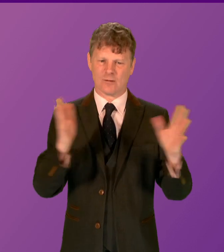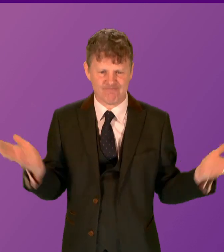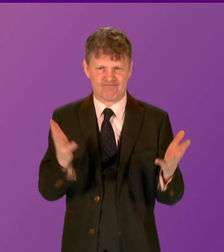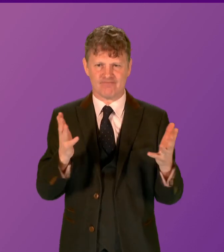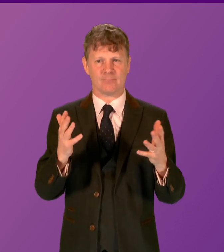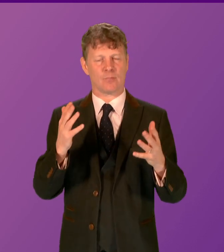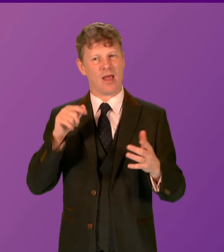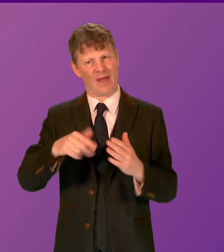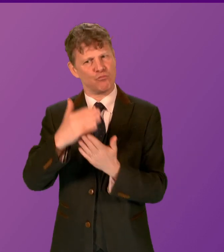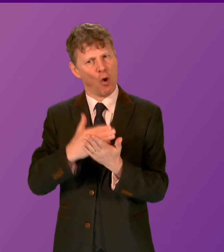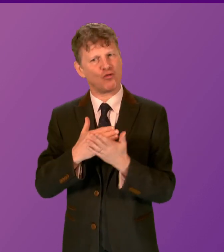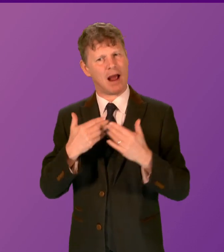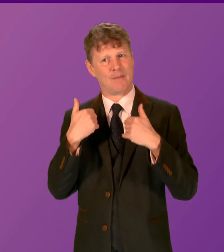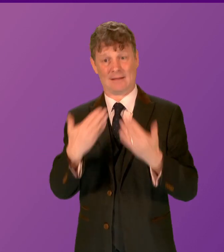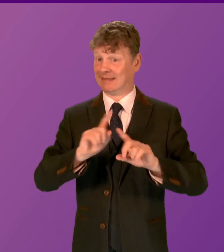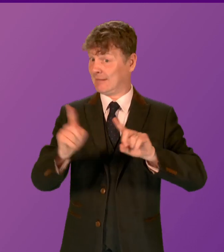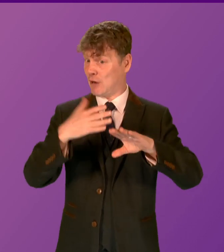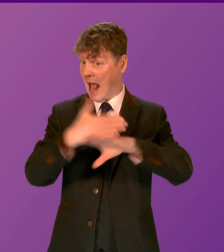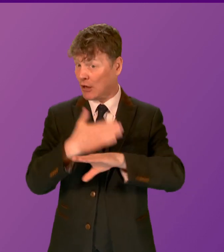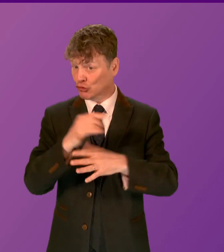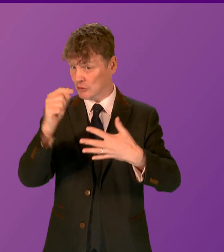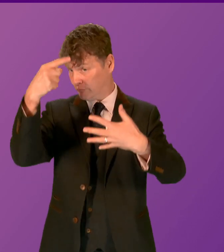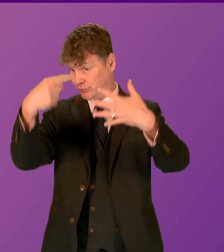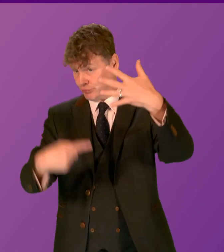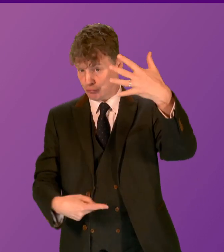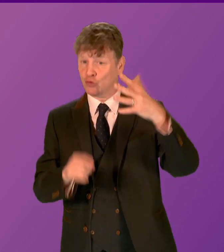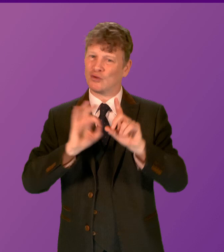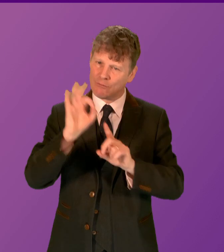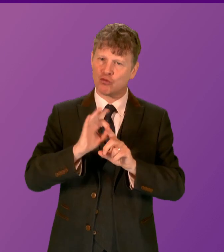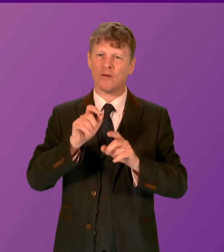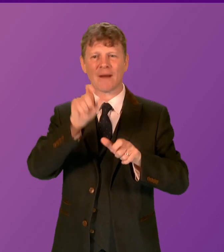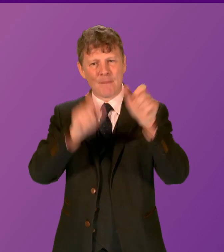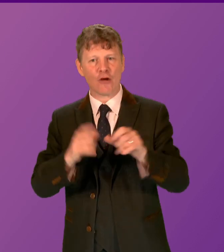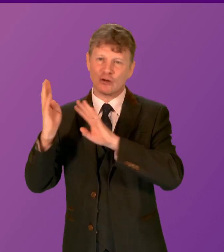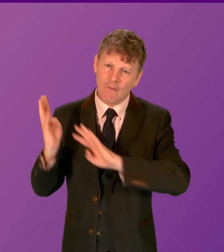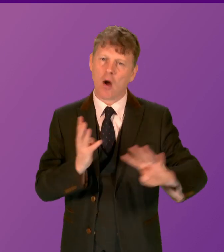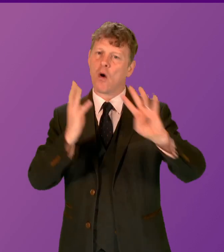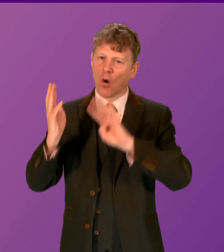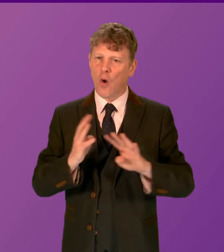Through the programme, a range of actions is being taken to improve patient flows in order to reduce A and E delays.